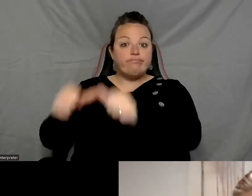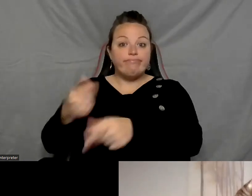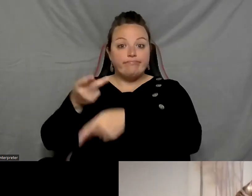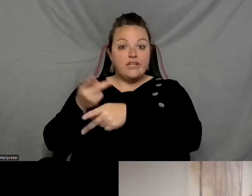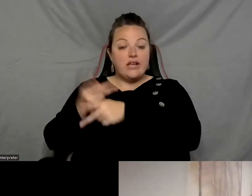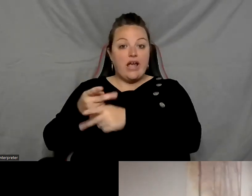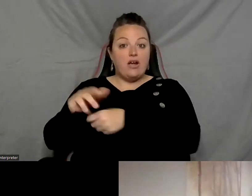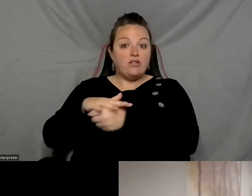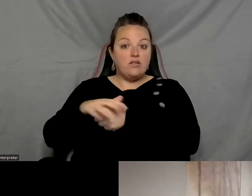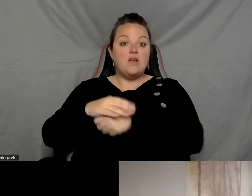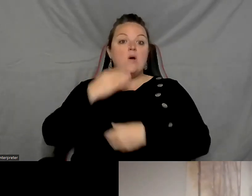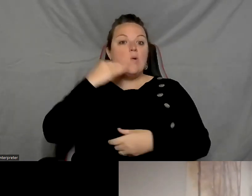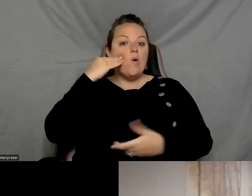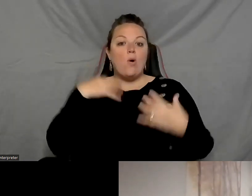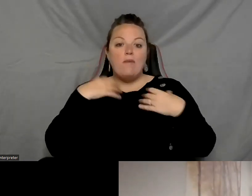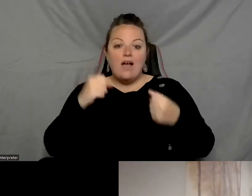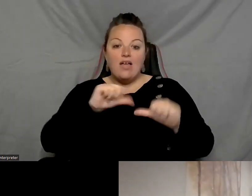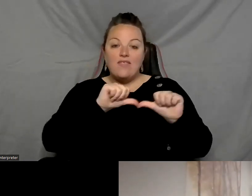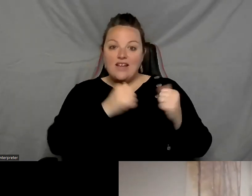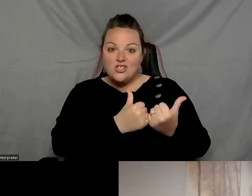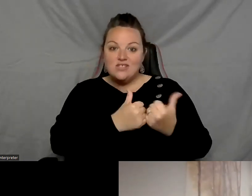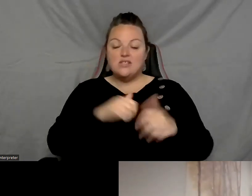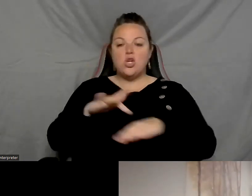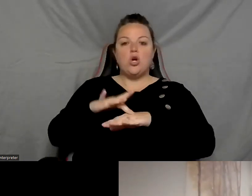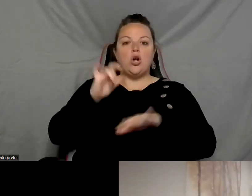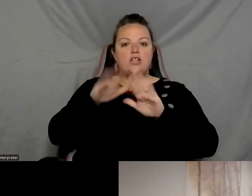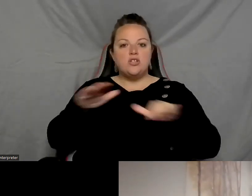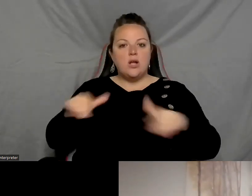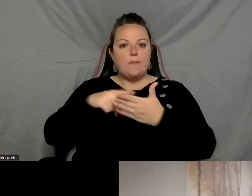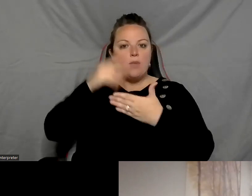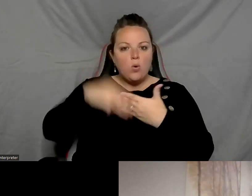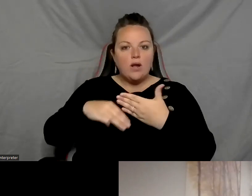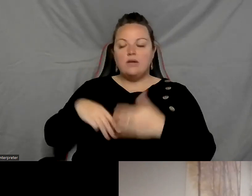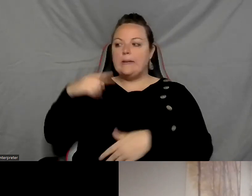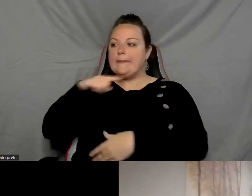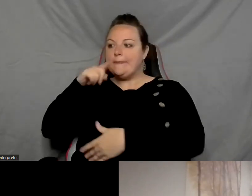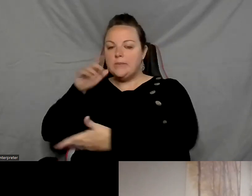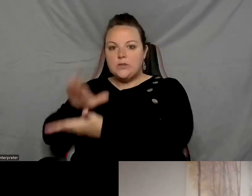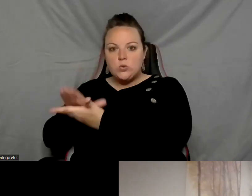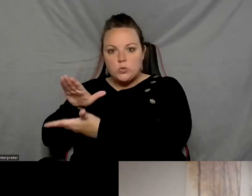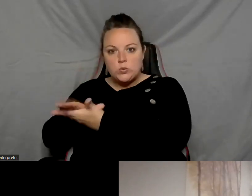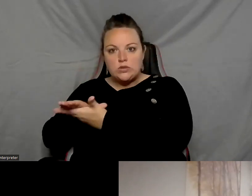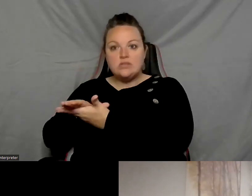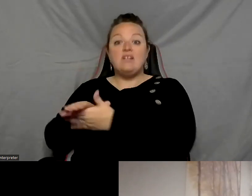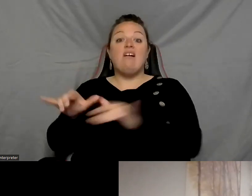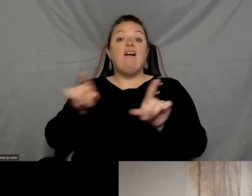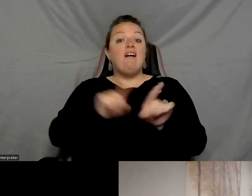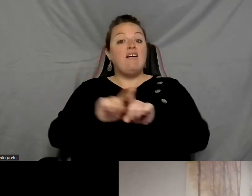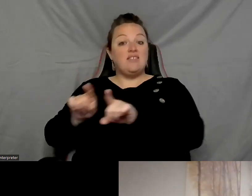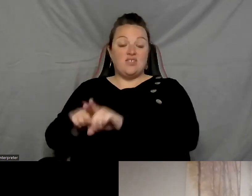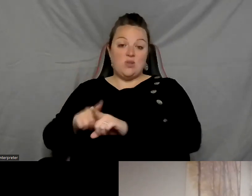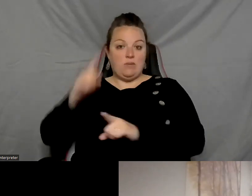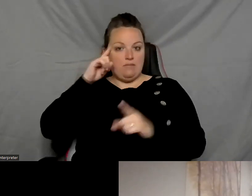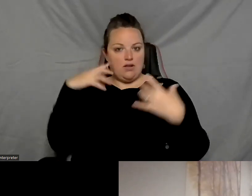home health agencies. Early childhood programs, public schools, as well as mental health hospitals